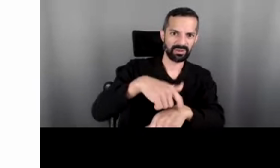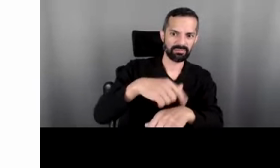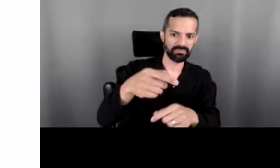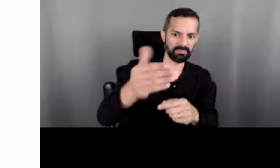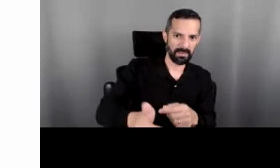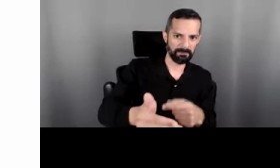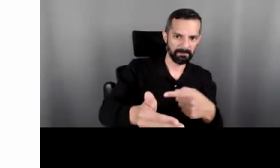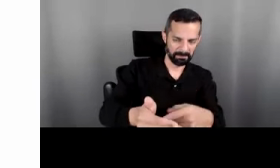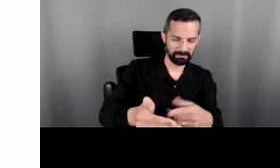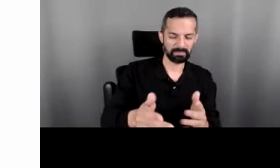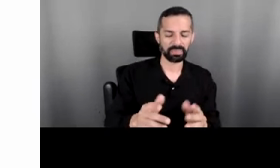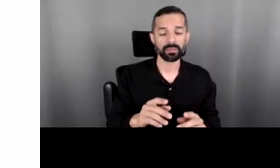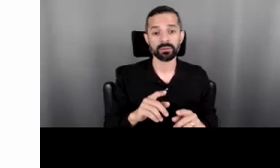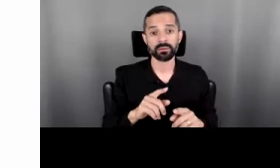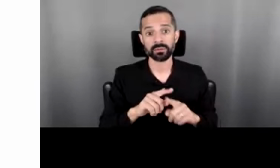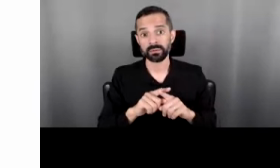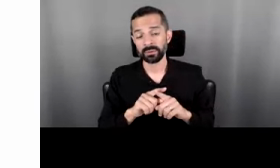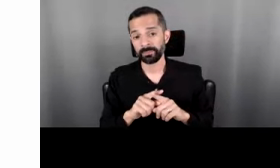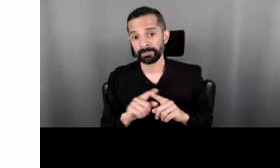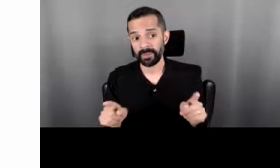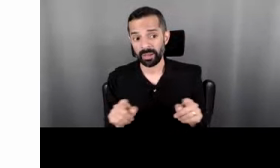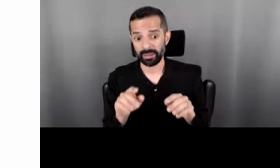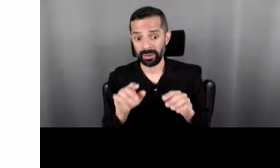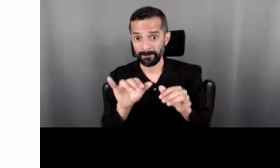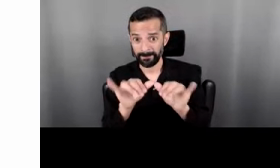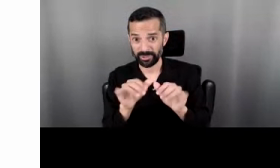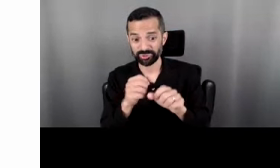the measurement of impact is the achievement.